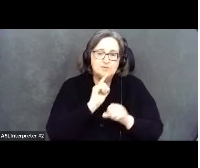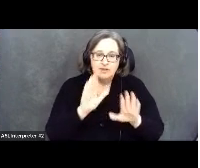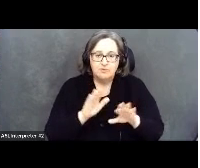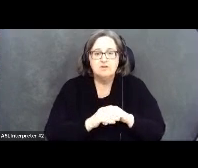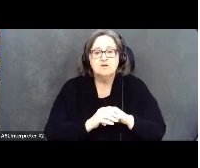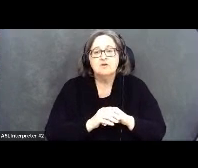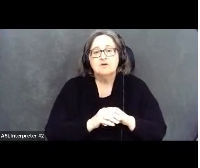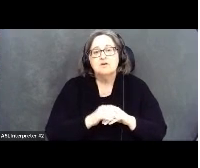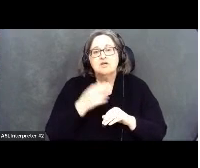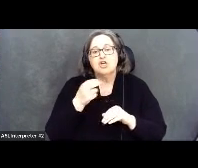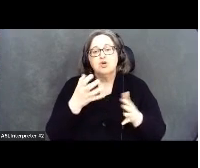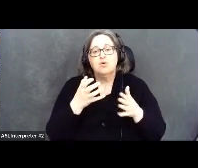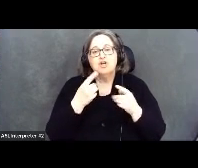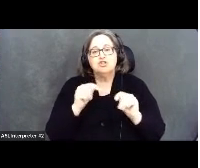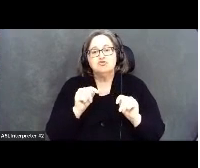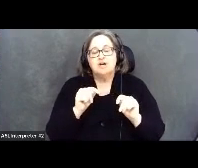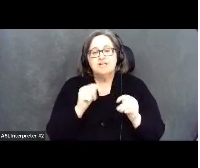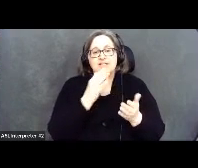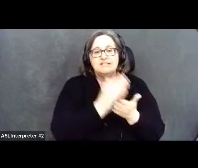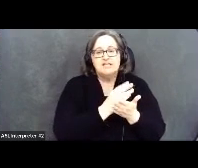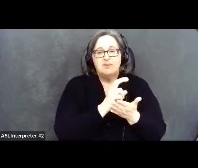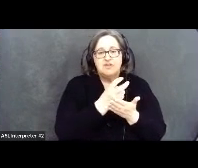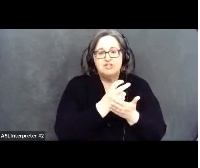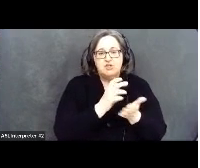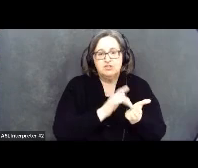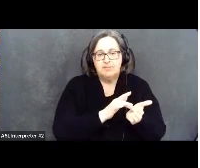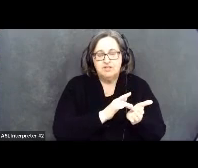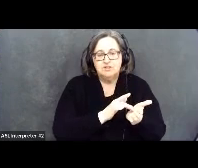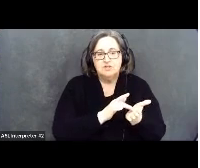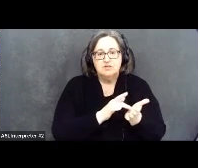He wanted to get Declan off the seizure medication because he wanted to get him on a KETO diet.